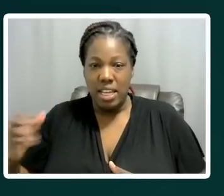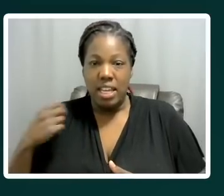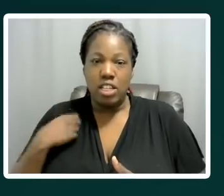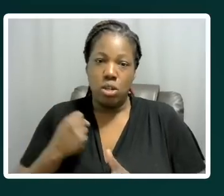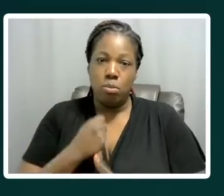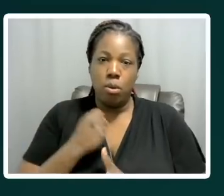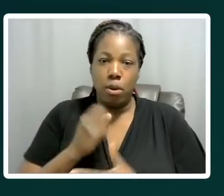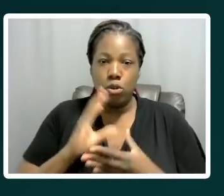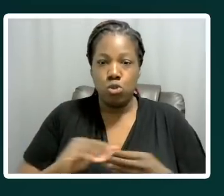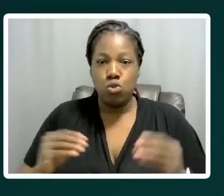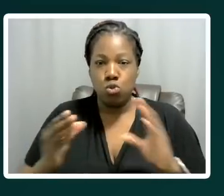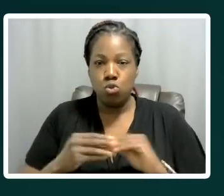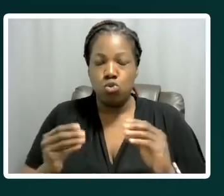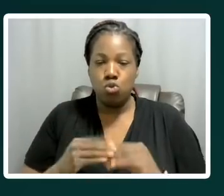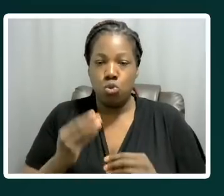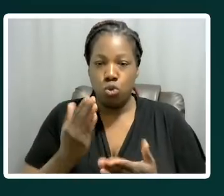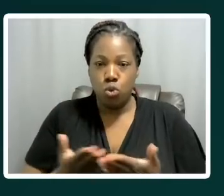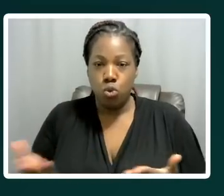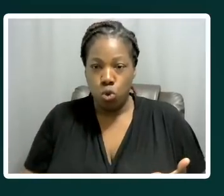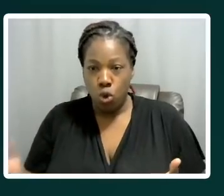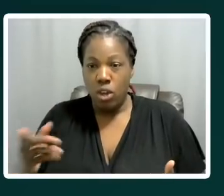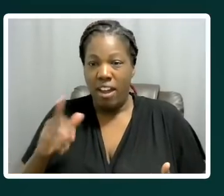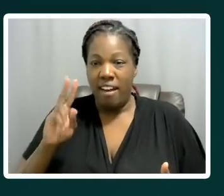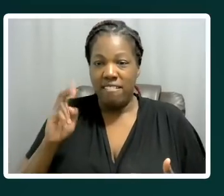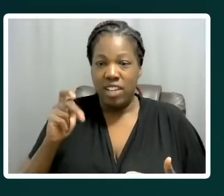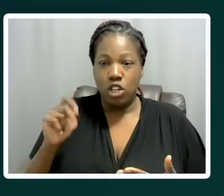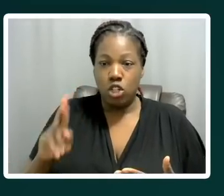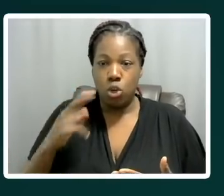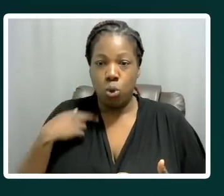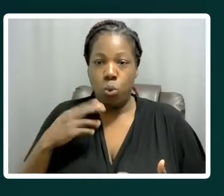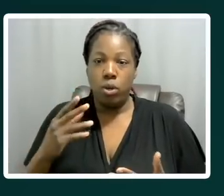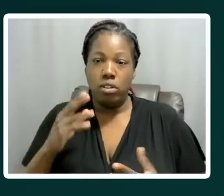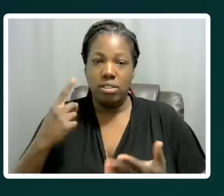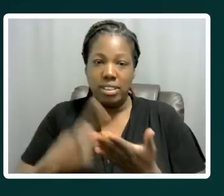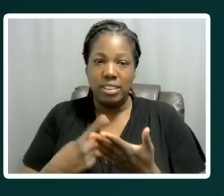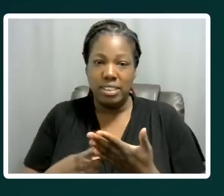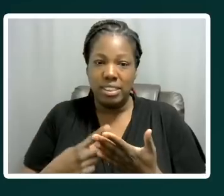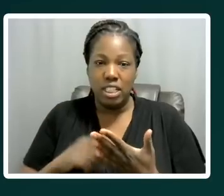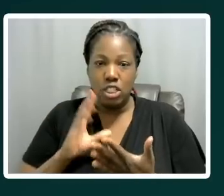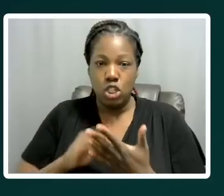now to discuss the learning goals aspect of how we story tell through design.